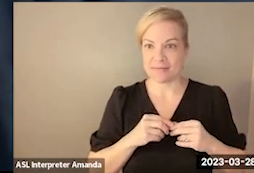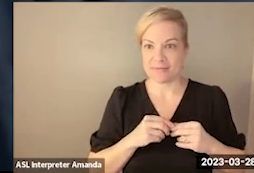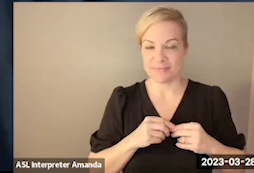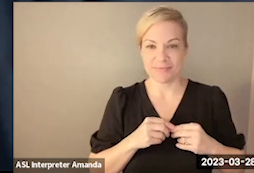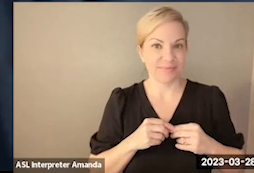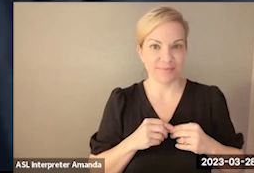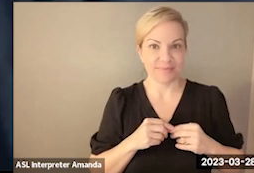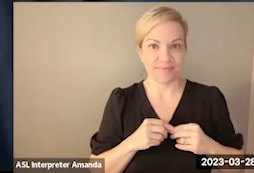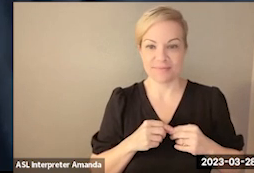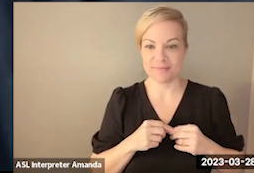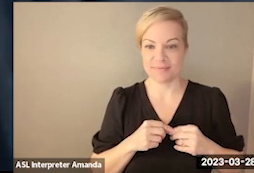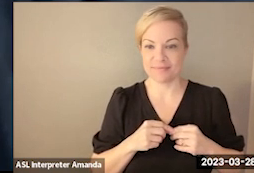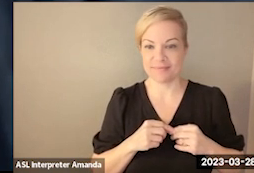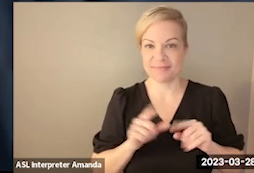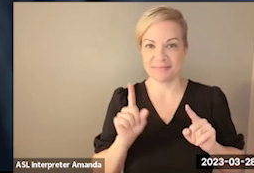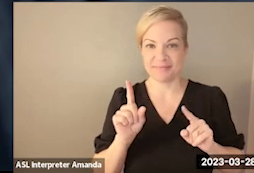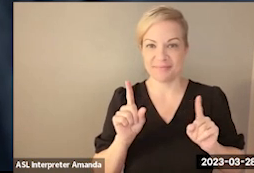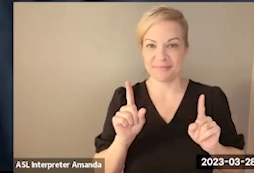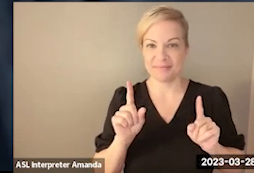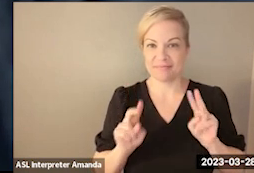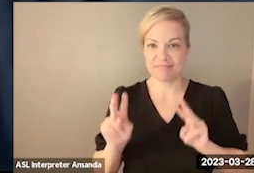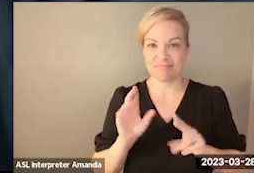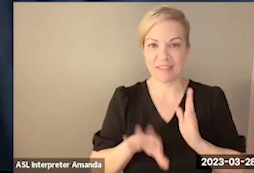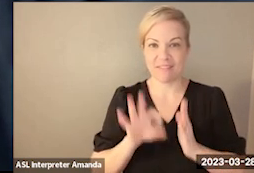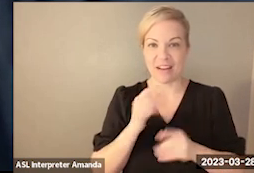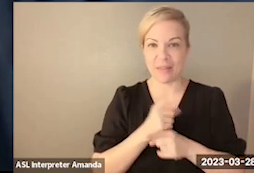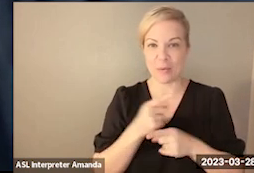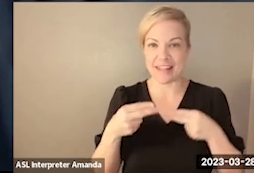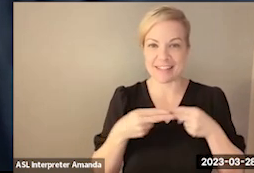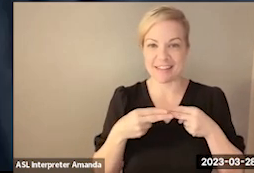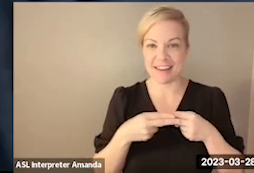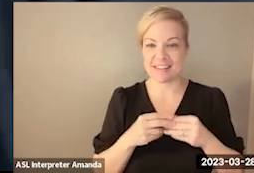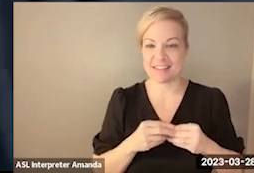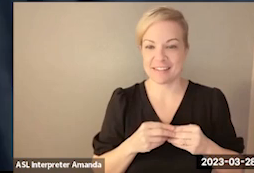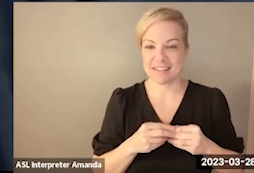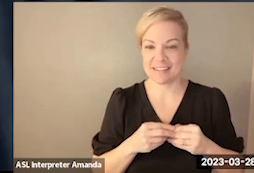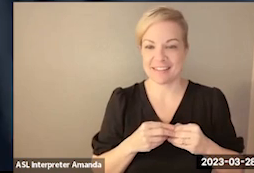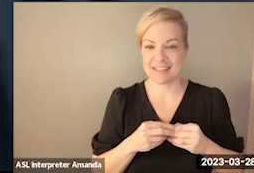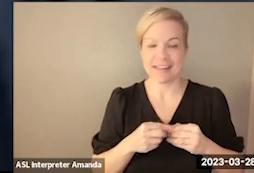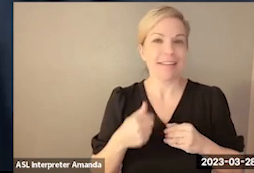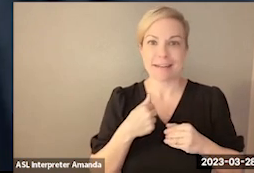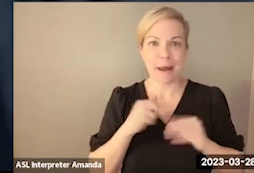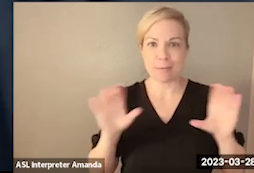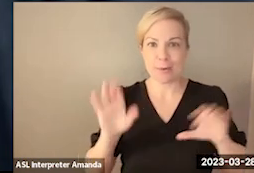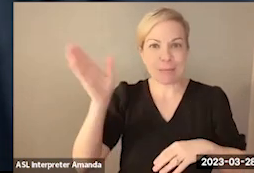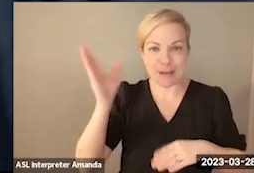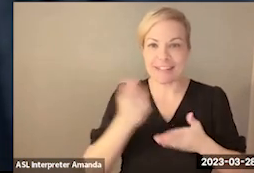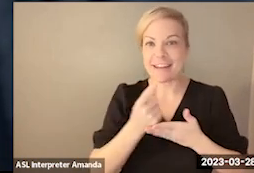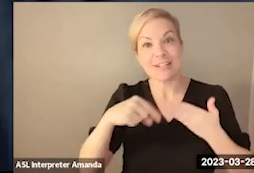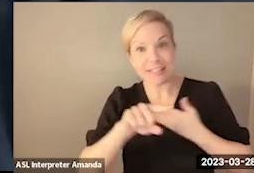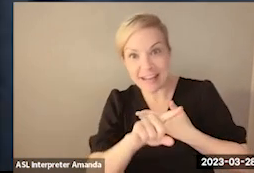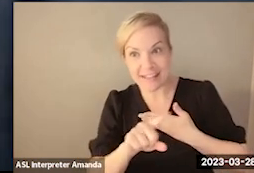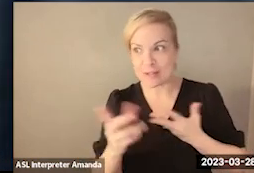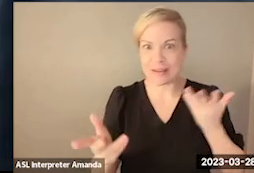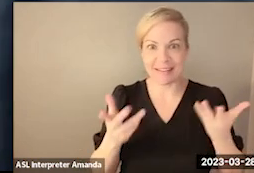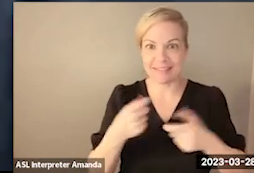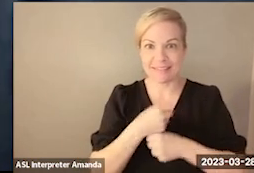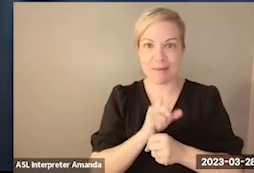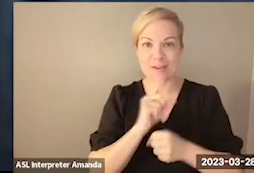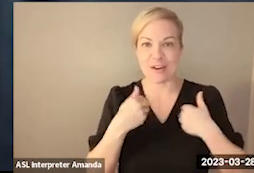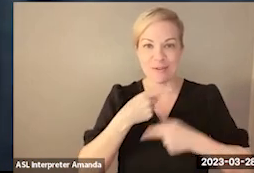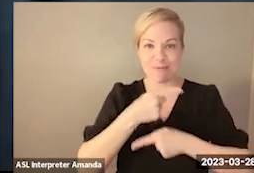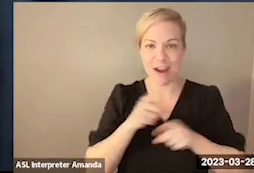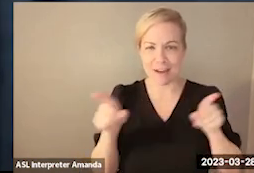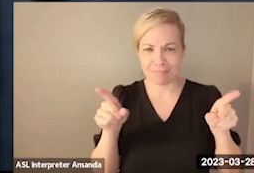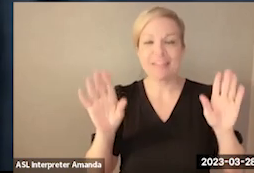Debbie Stine, Science & Technology Policy Academy: make sure I have the right ones. because I was also working on a talk i'm doing next week. So while i'm doing that if